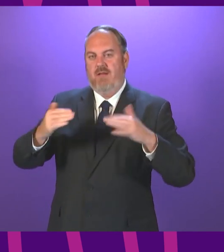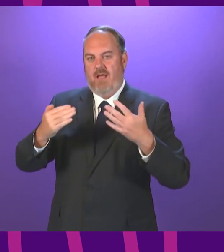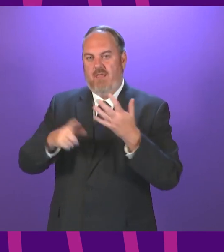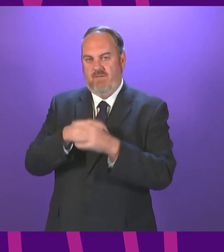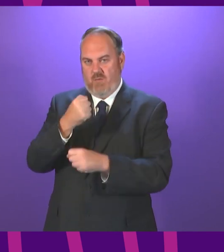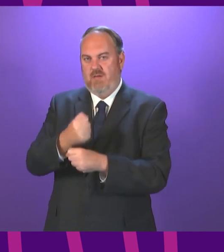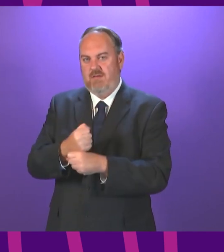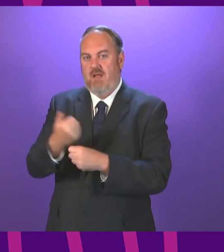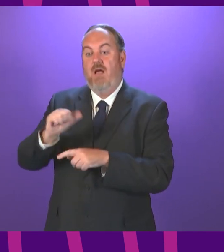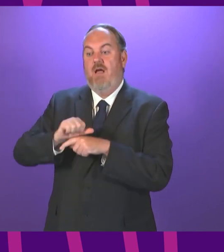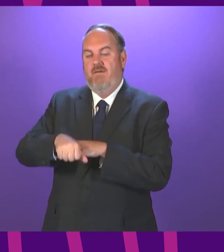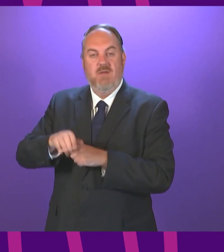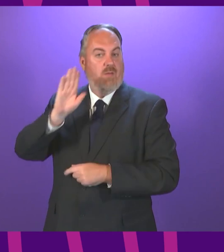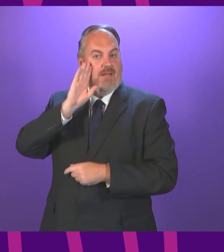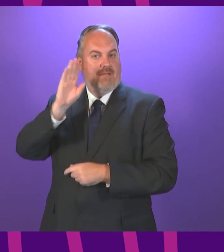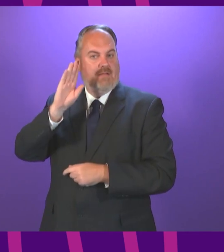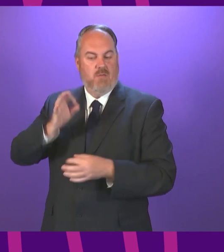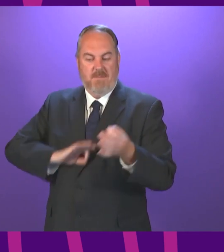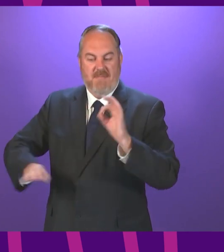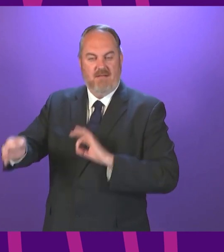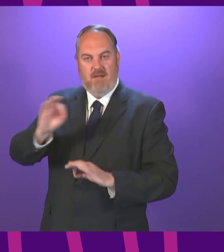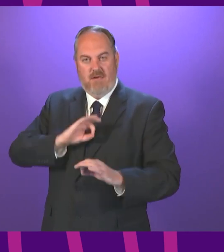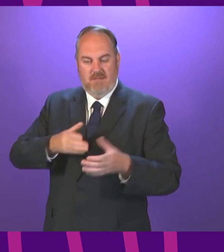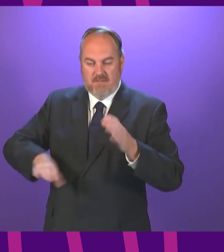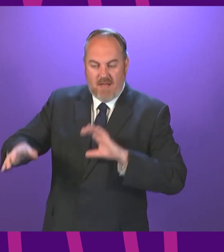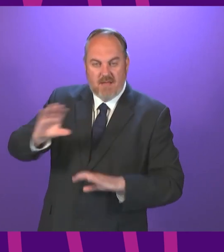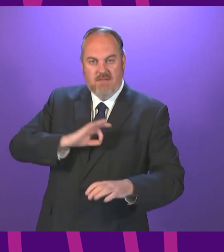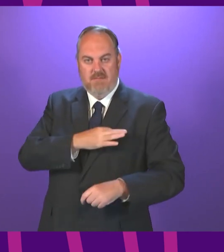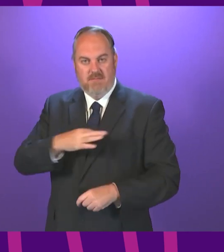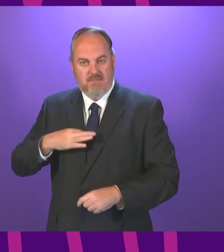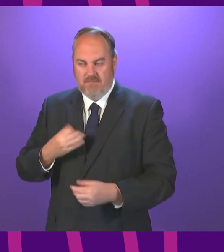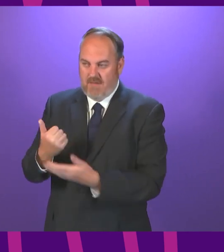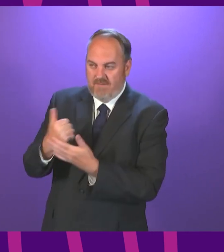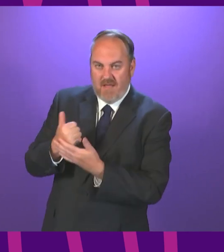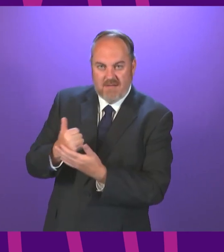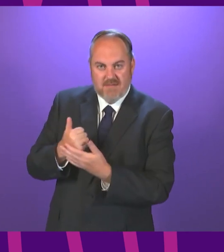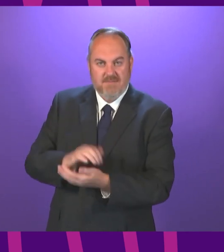Finally, I want to confirm our future intentions in relation to the requirement for close contacts